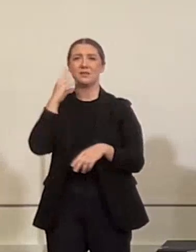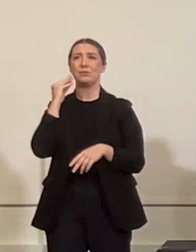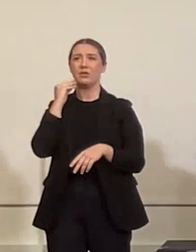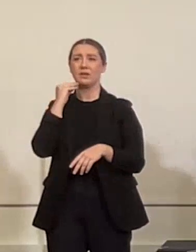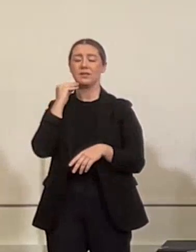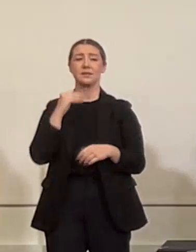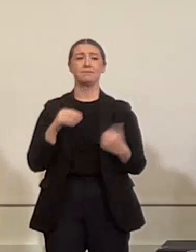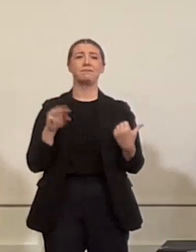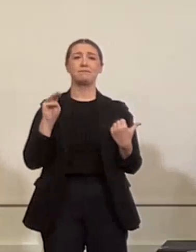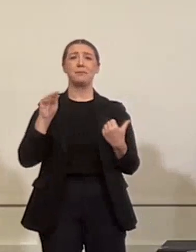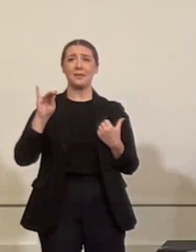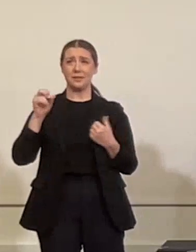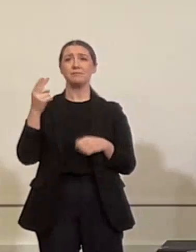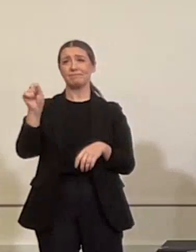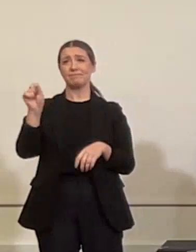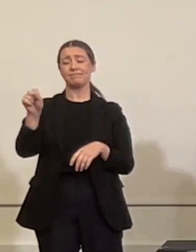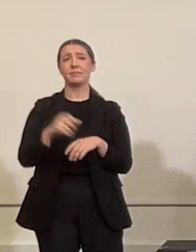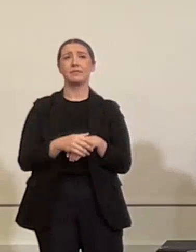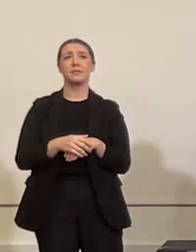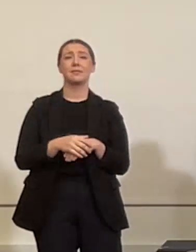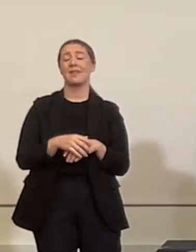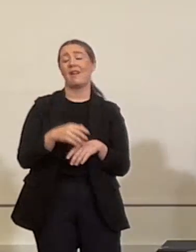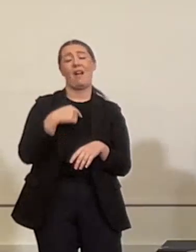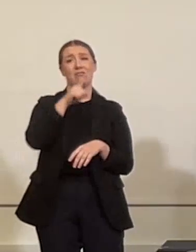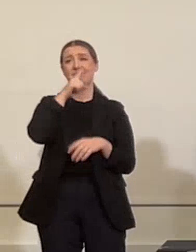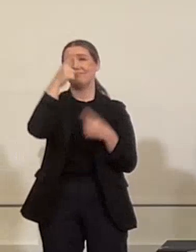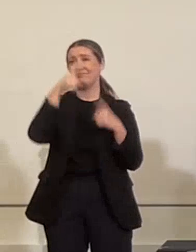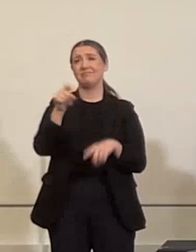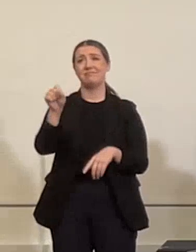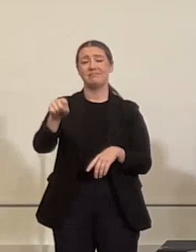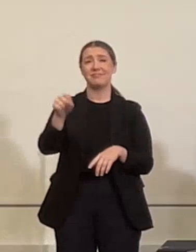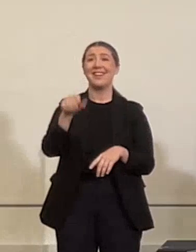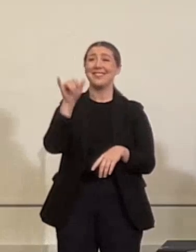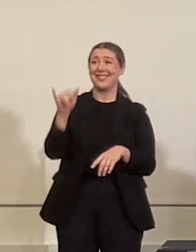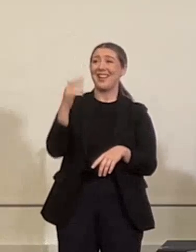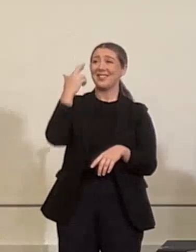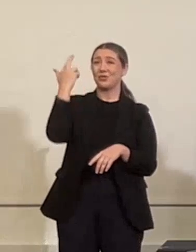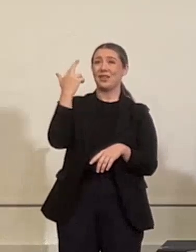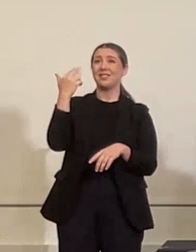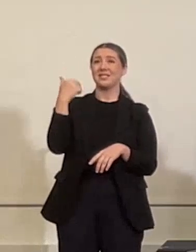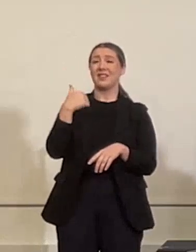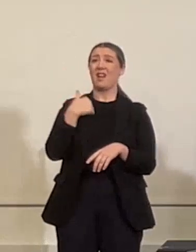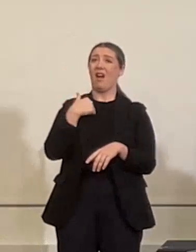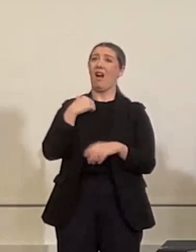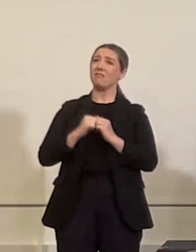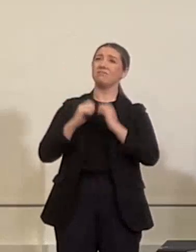And and you know, I I couldn't agree more. I that is the reason I set up I accessible and before I take